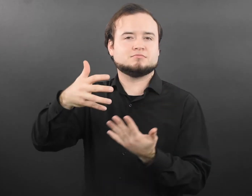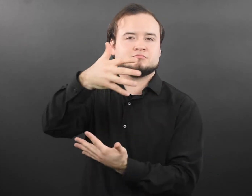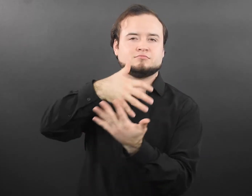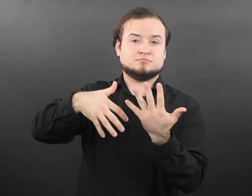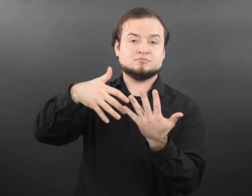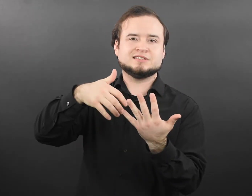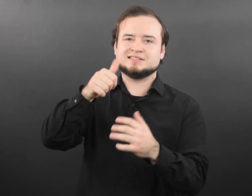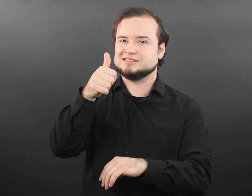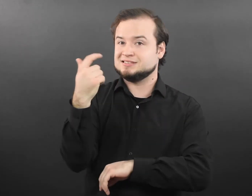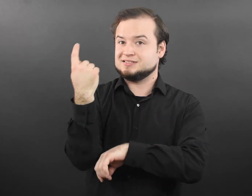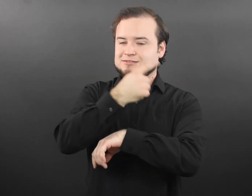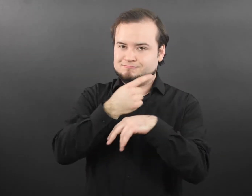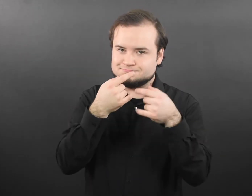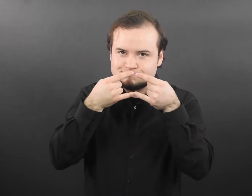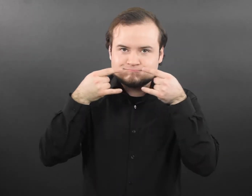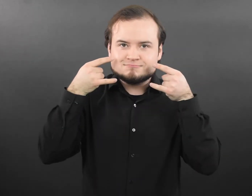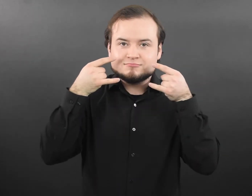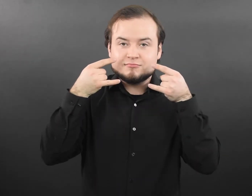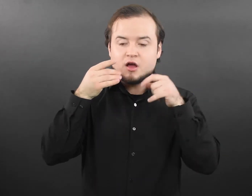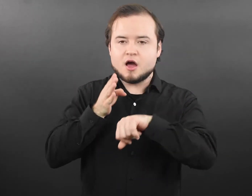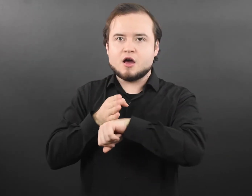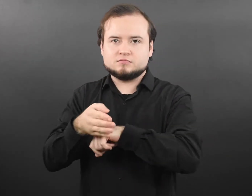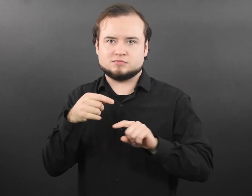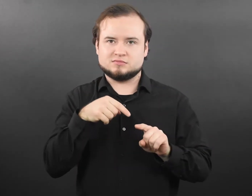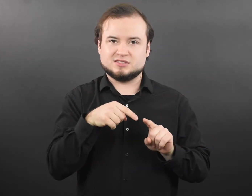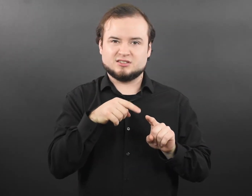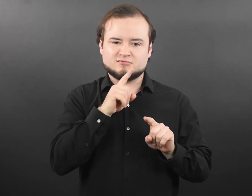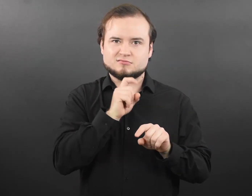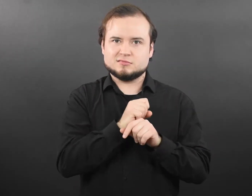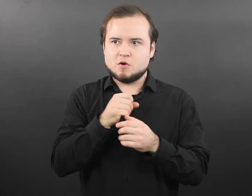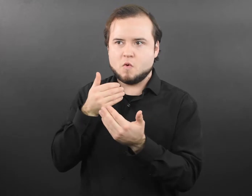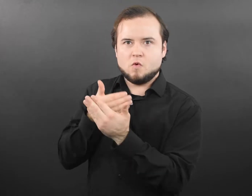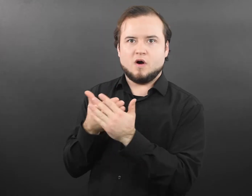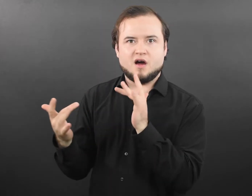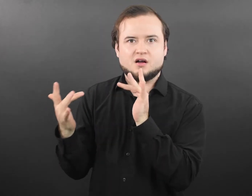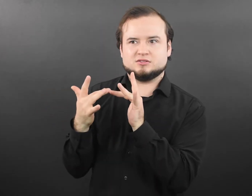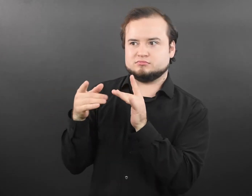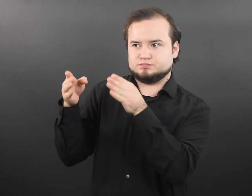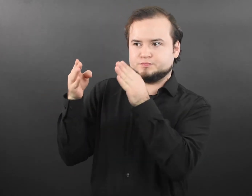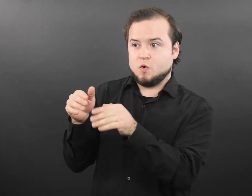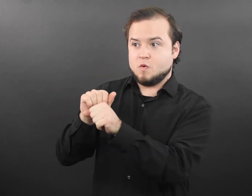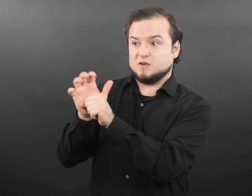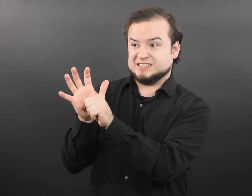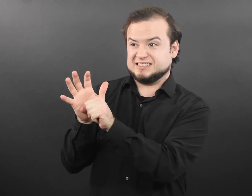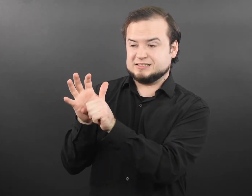for 10 days from the date of your last close contact with someone with COVID-19.